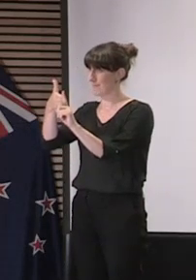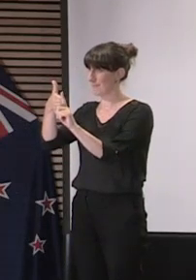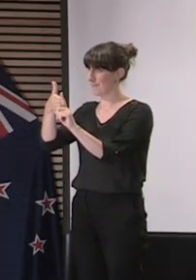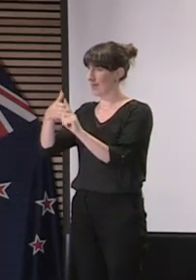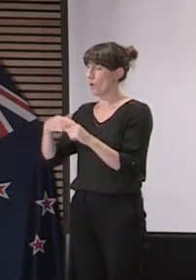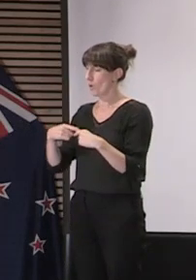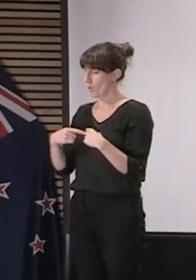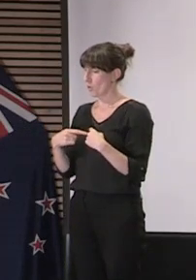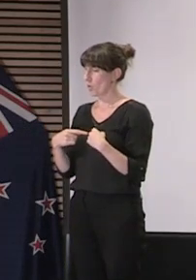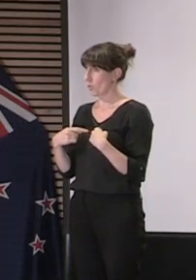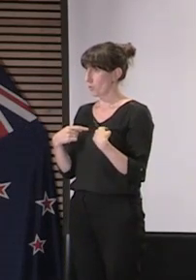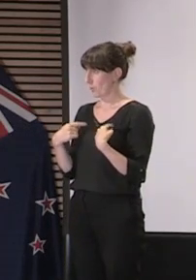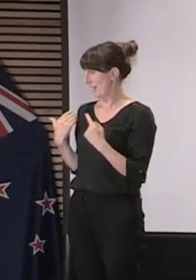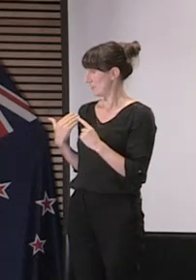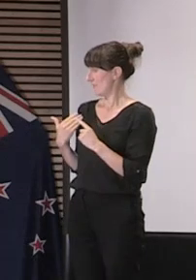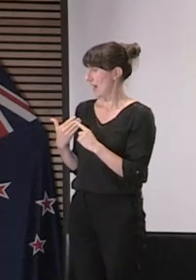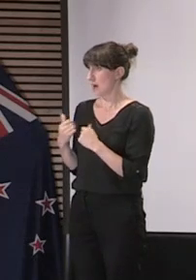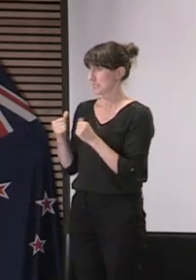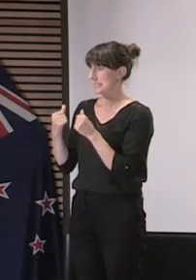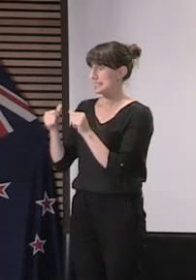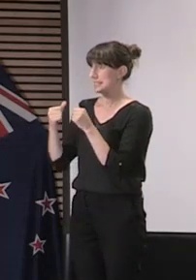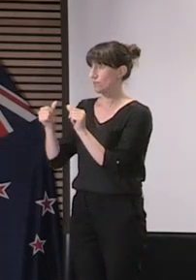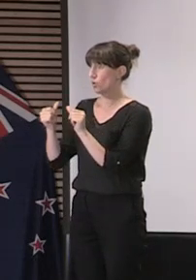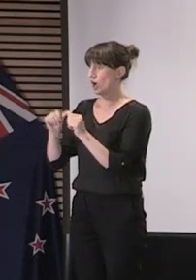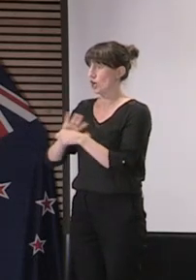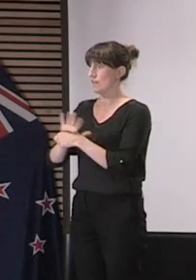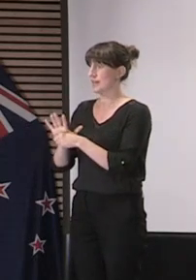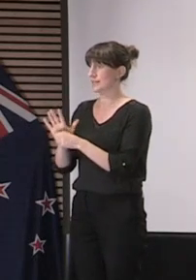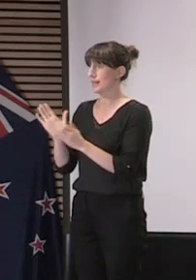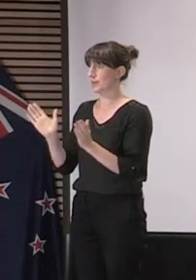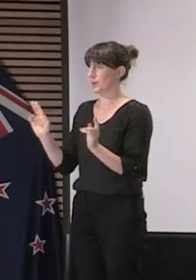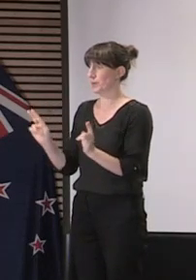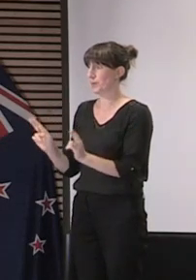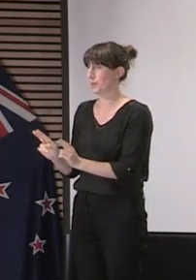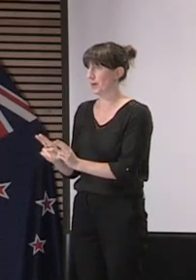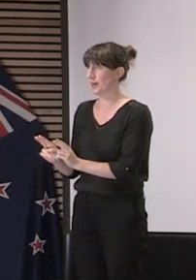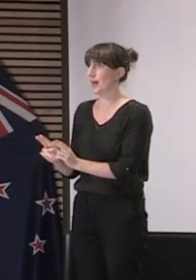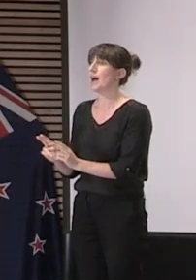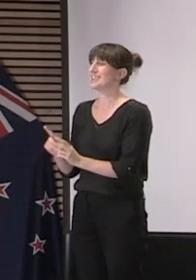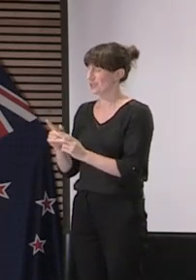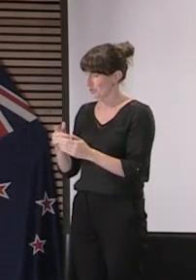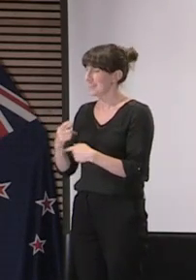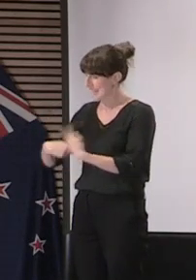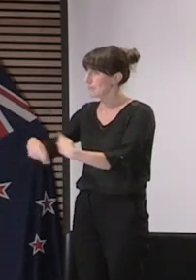the time now is not the time to depart from what we're trying to achieve. We are being successful. Let's finish